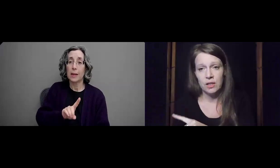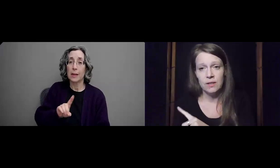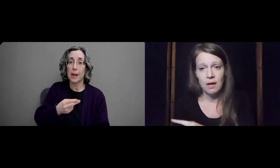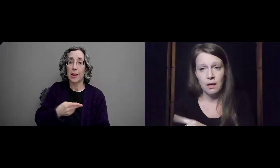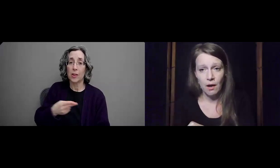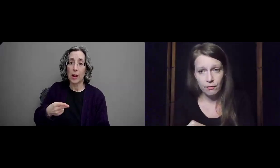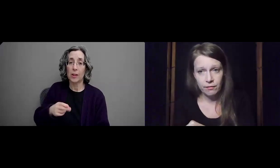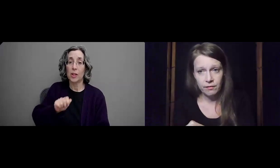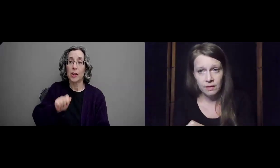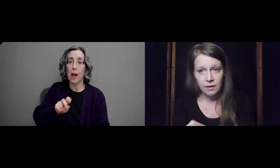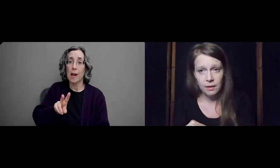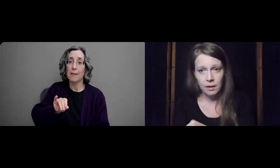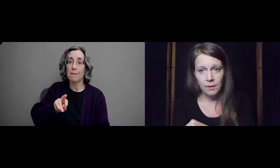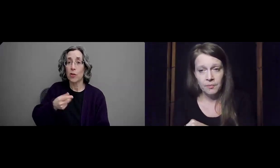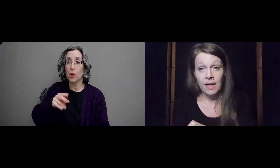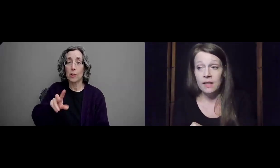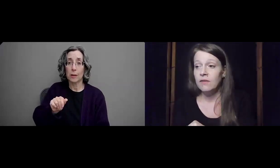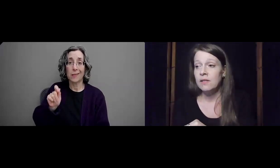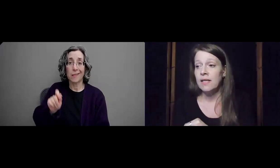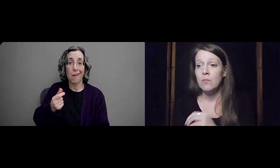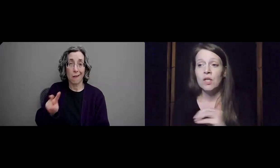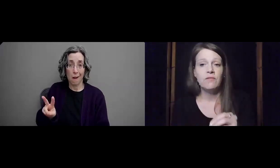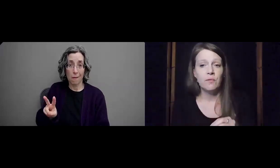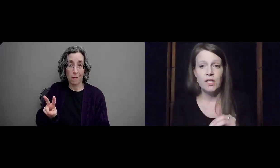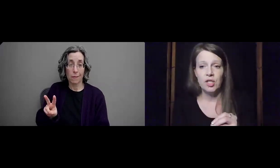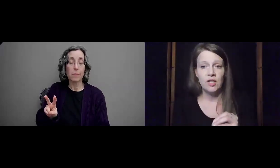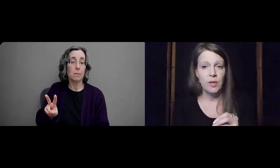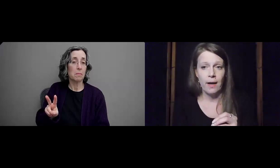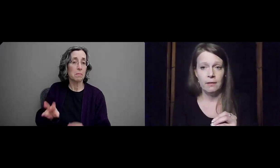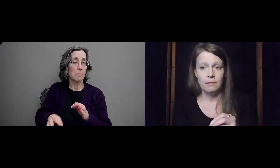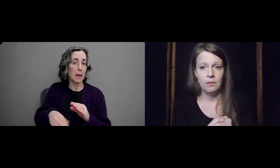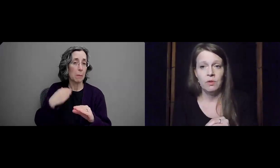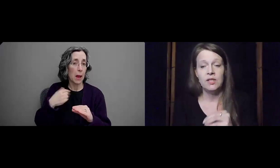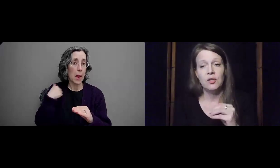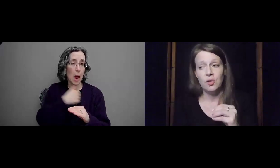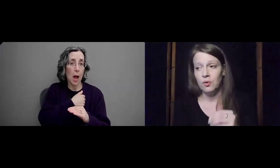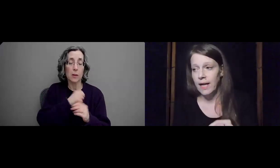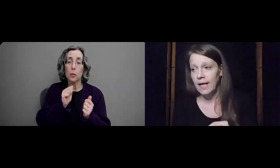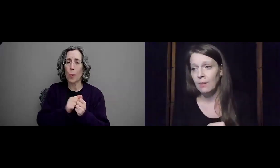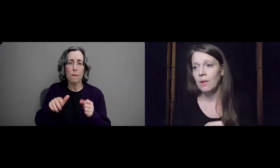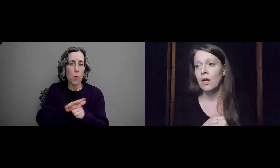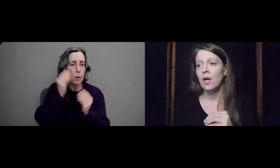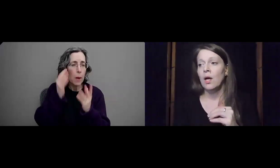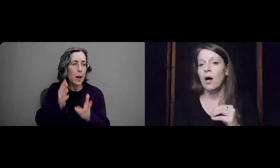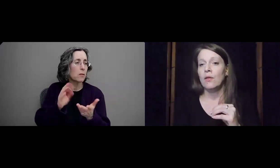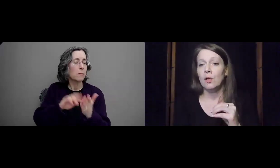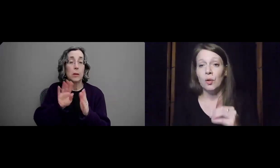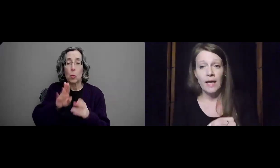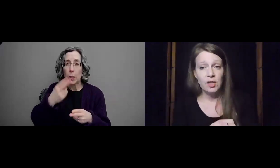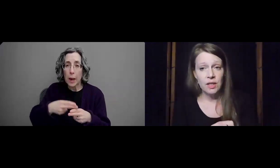stands for interpreter services program -- isp@vddhh.Virginia.gov, and